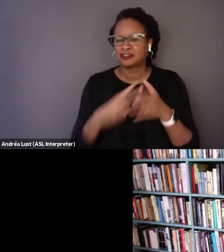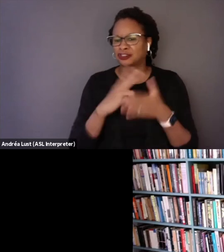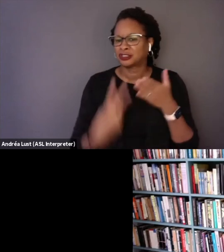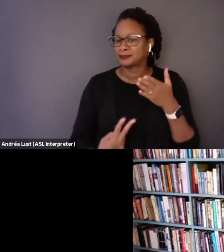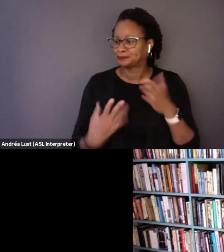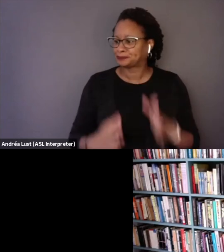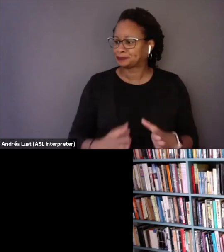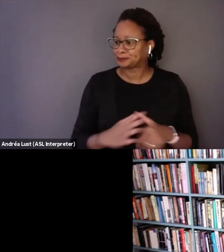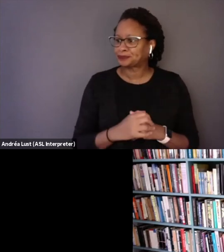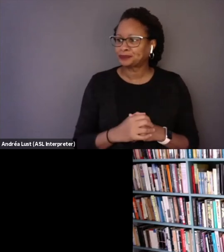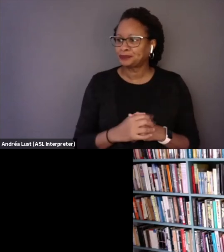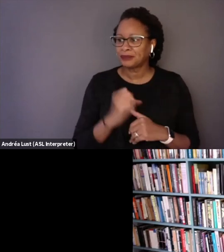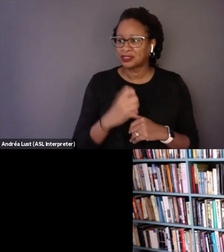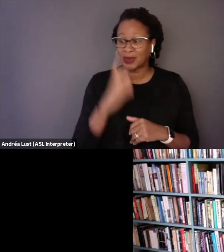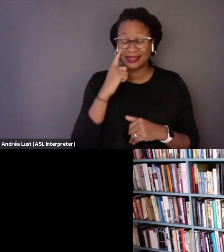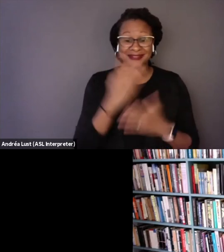So I think in some ways it's-